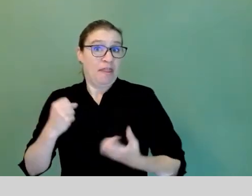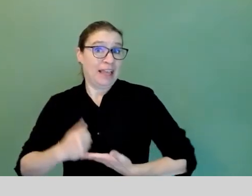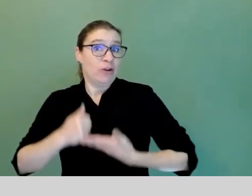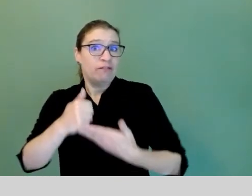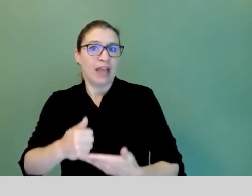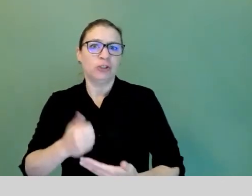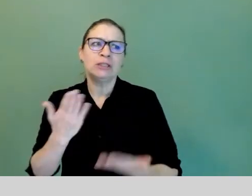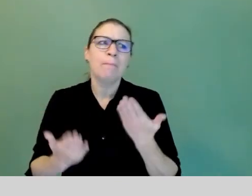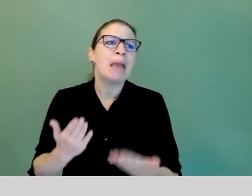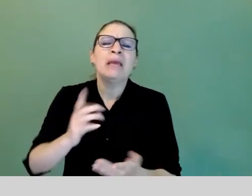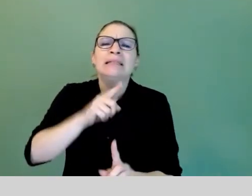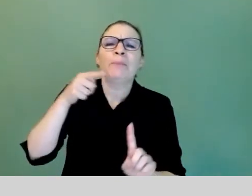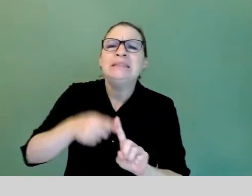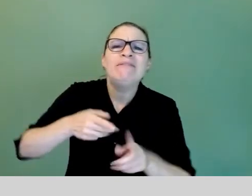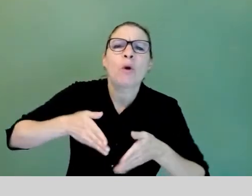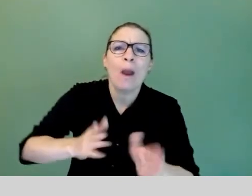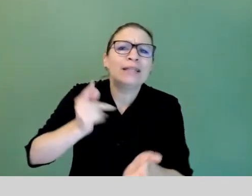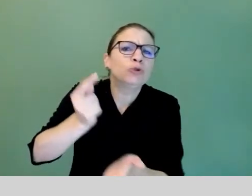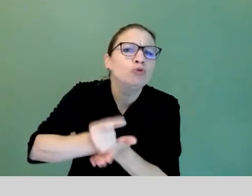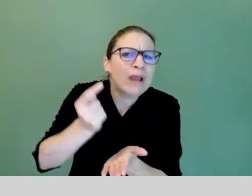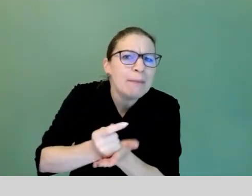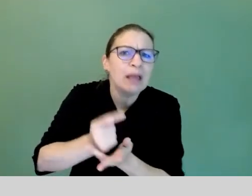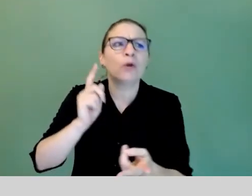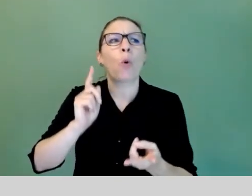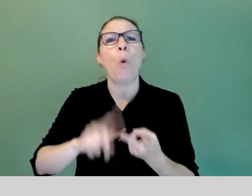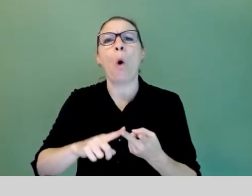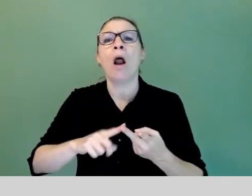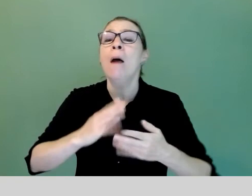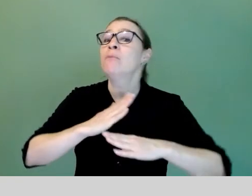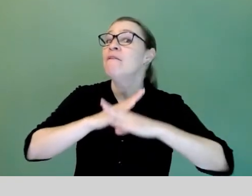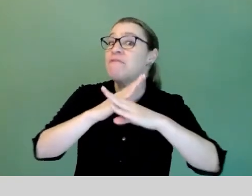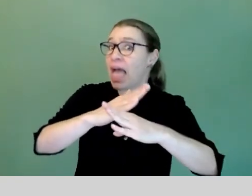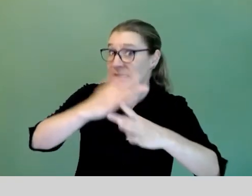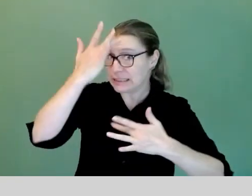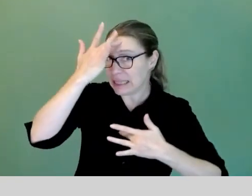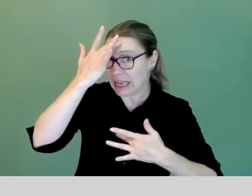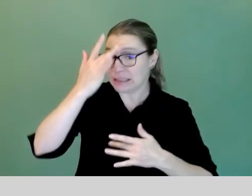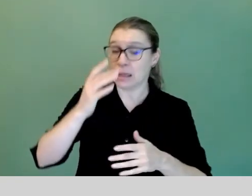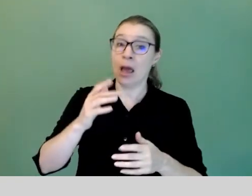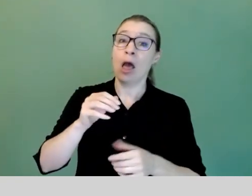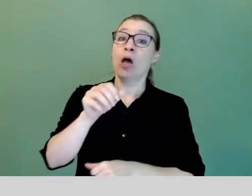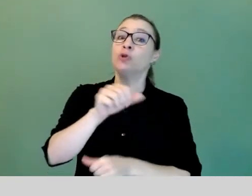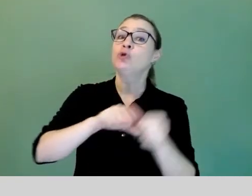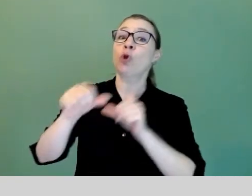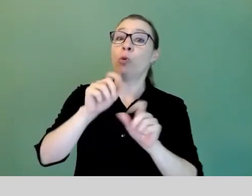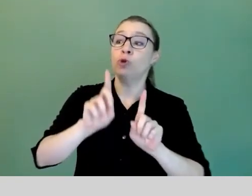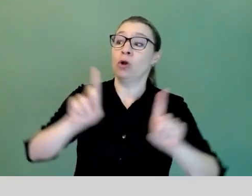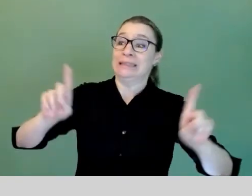specific treatment methods and preventative measures like social distancing and mask wearing,